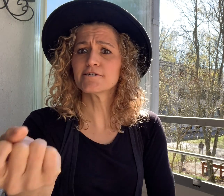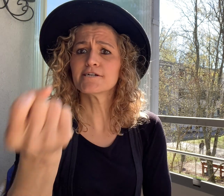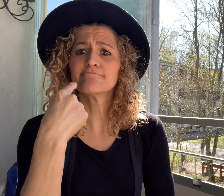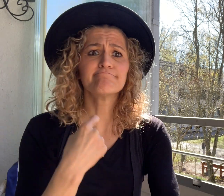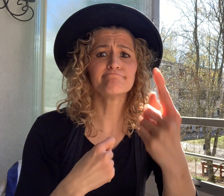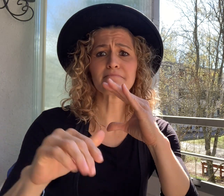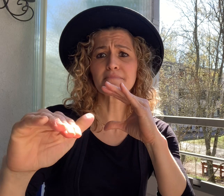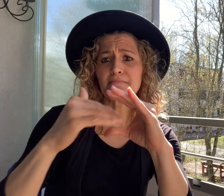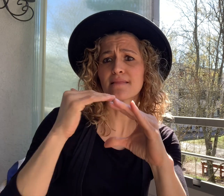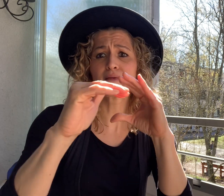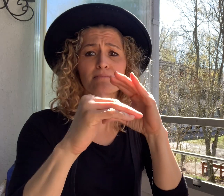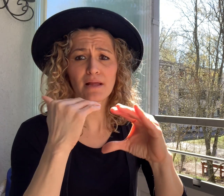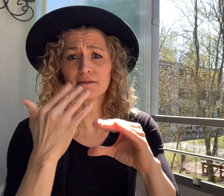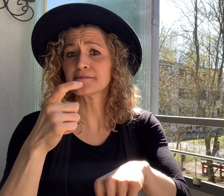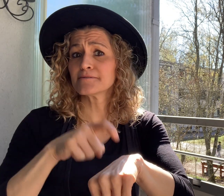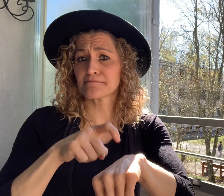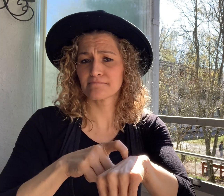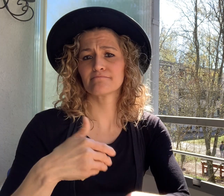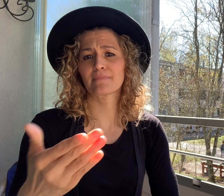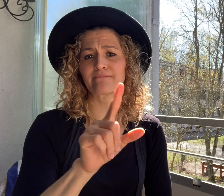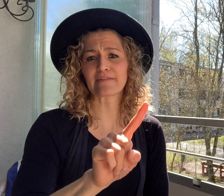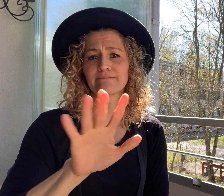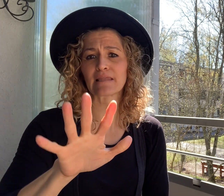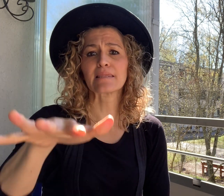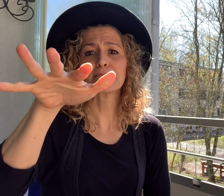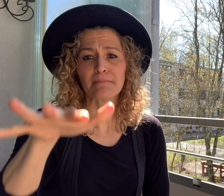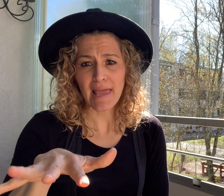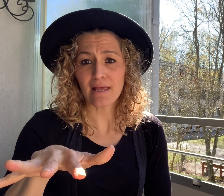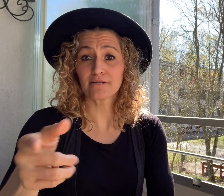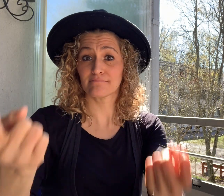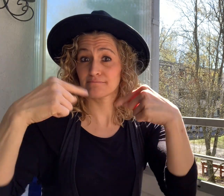You can email your text or video comments